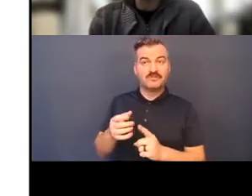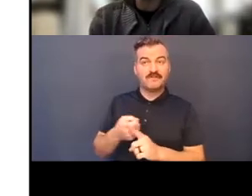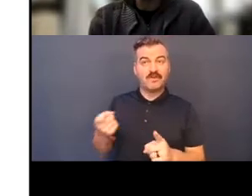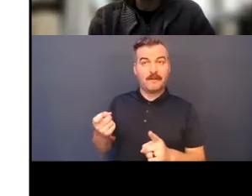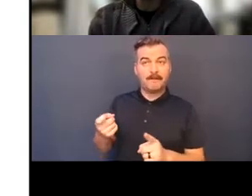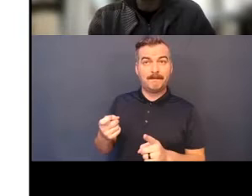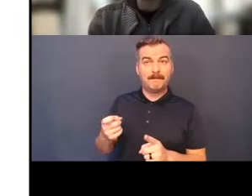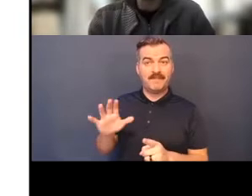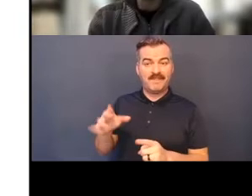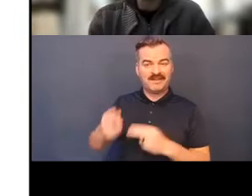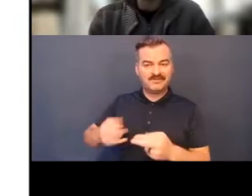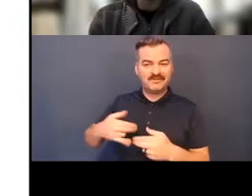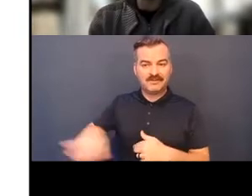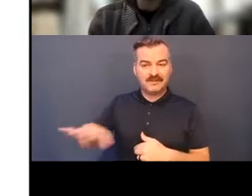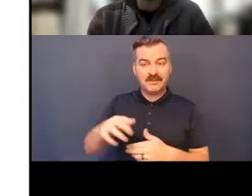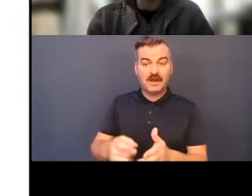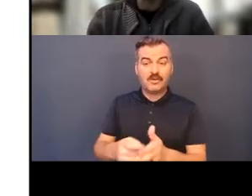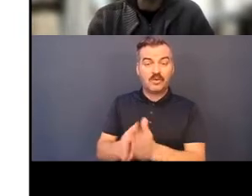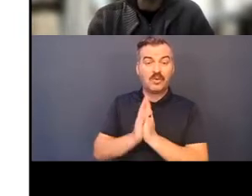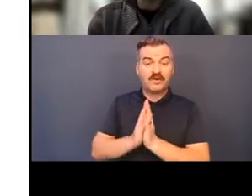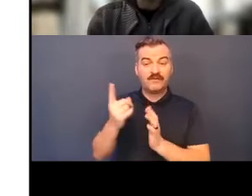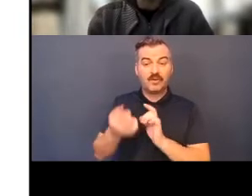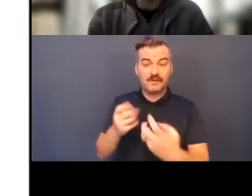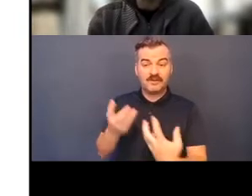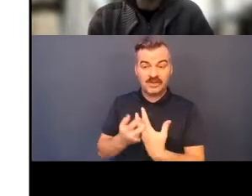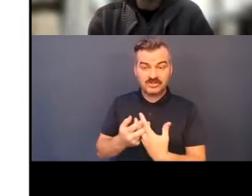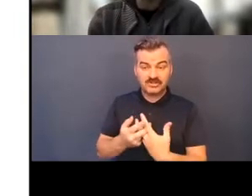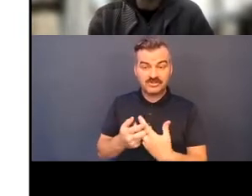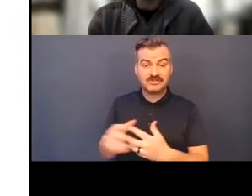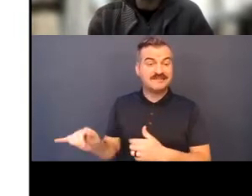into space it requests from accommodations is simultaneously request by those that organize